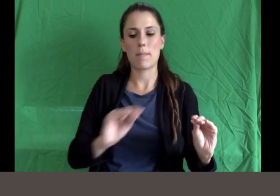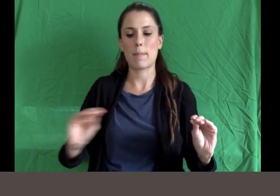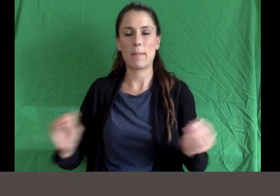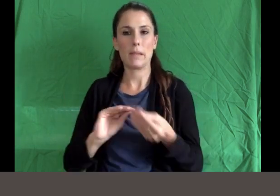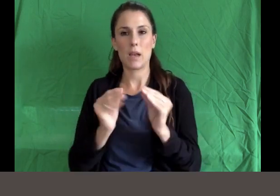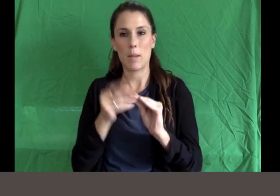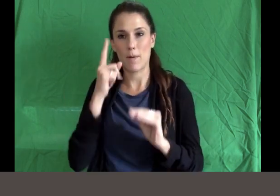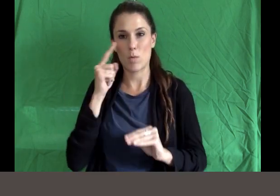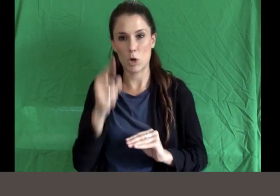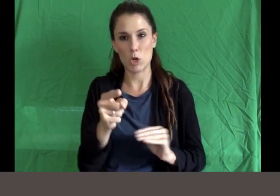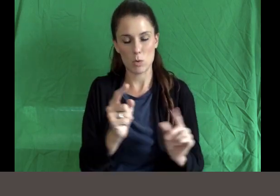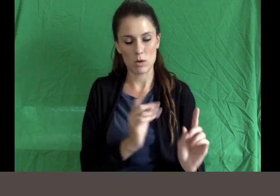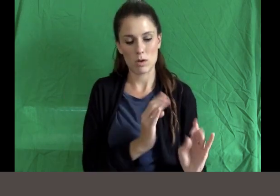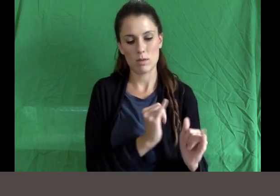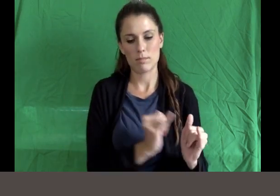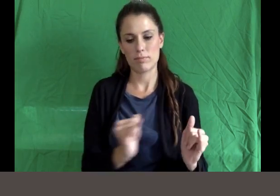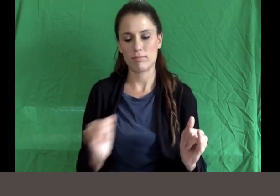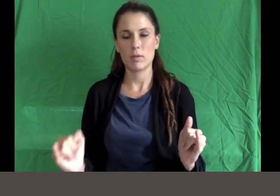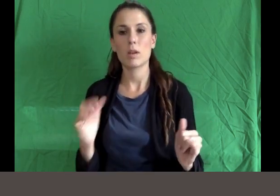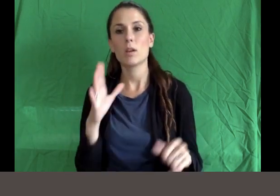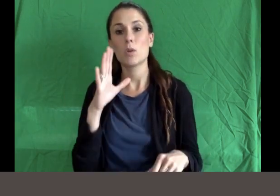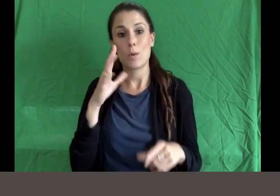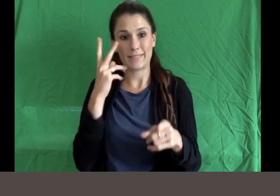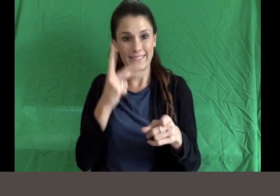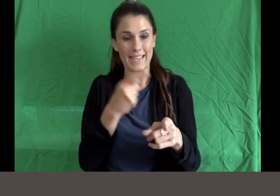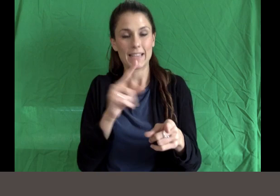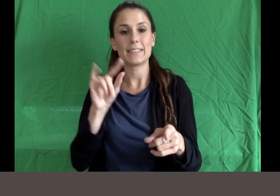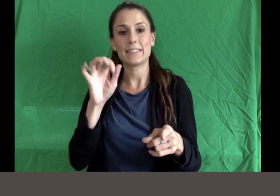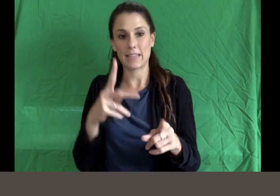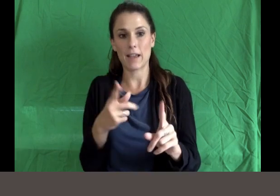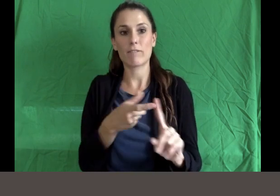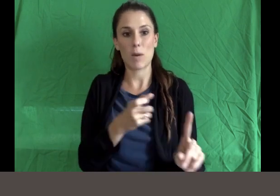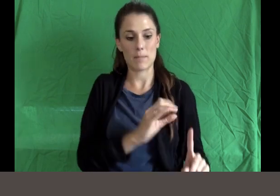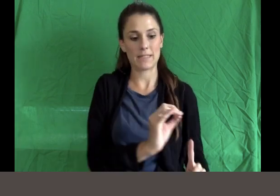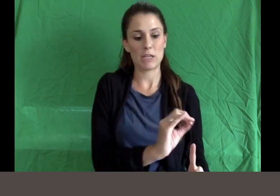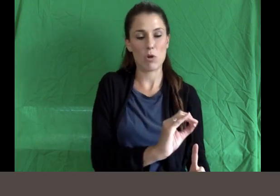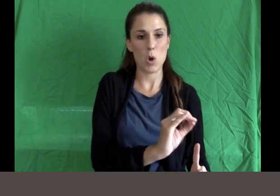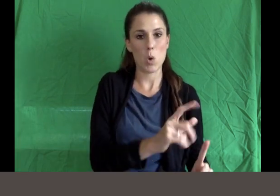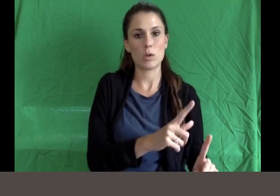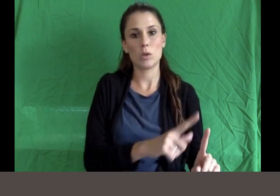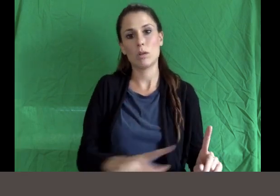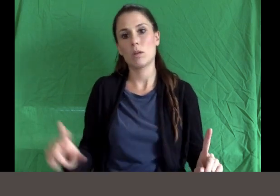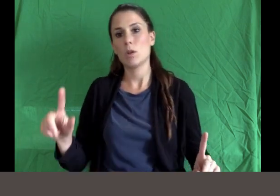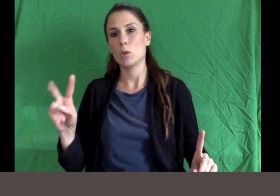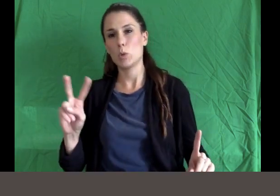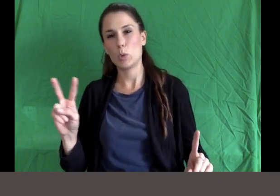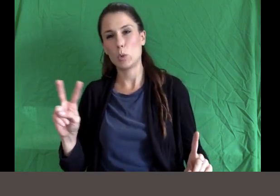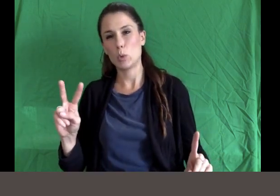period of my sine and cosine waves here but we also have access to doing this say manually and if i